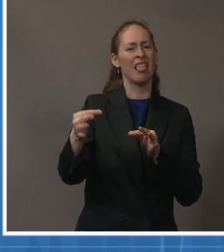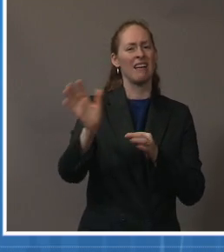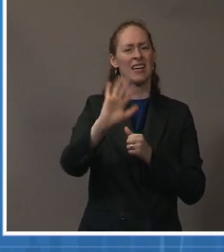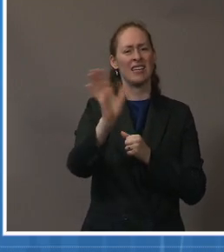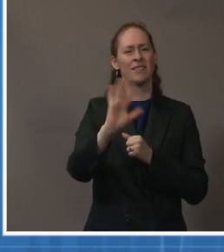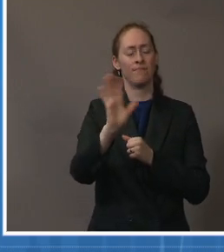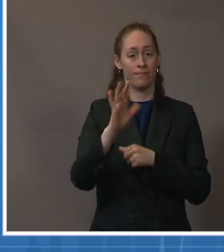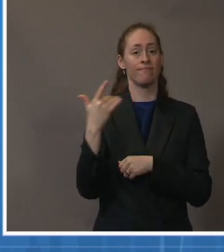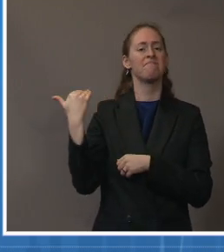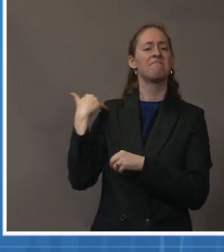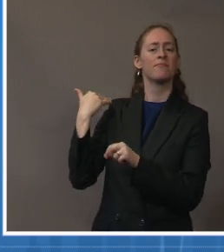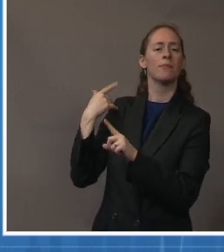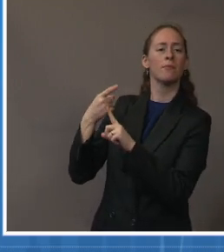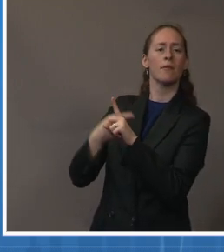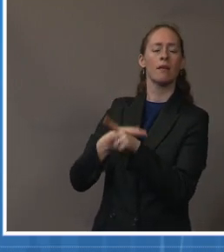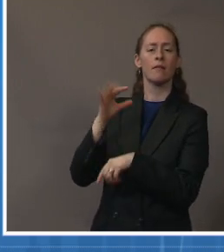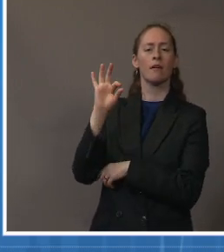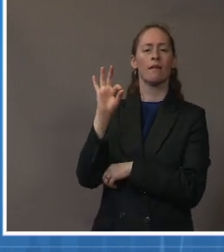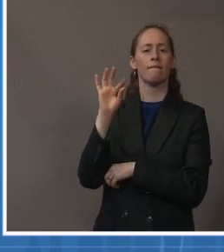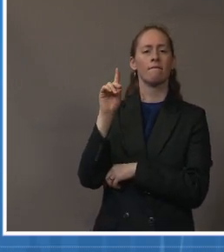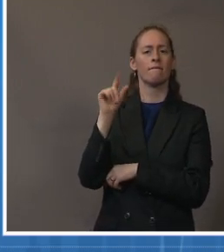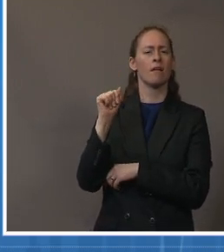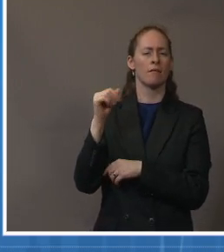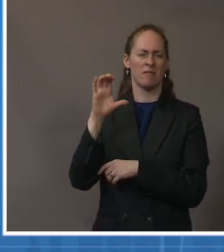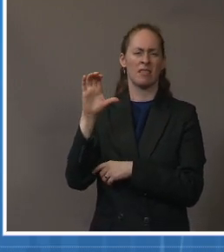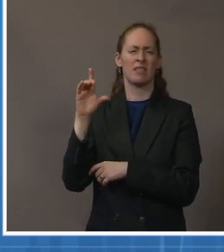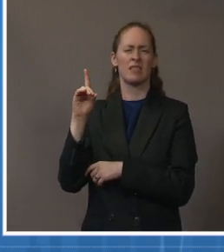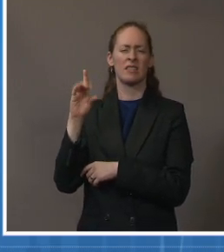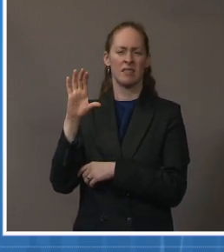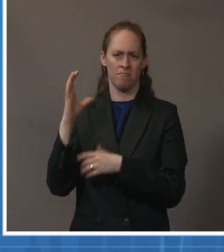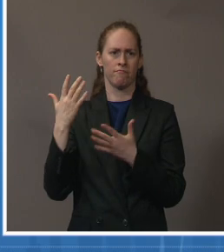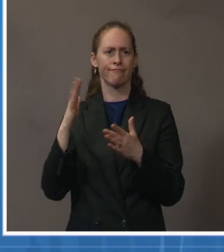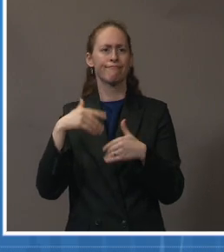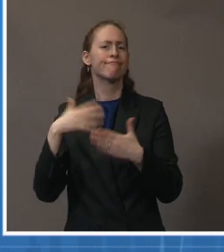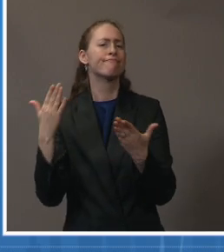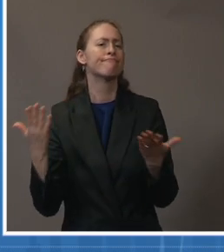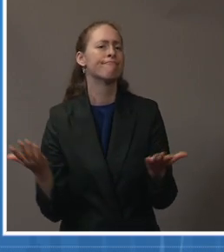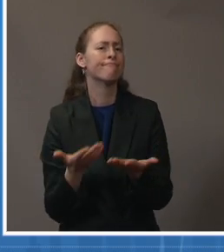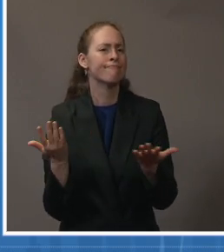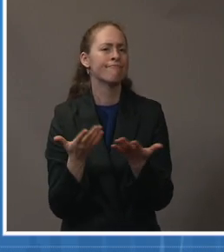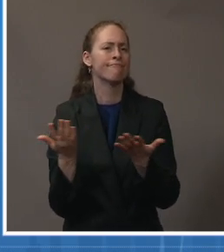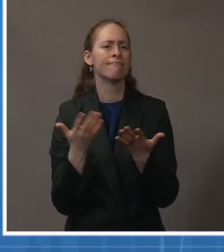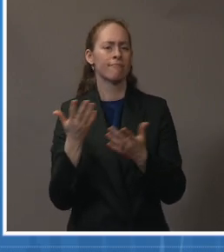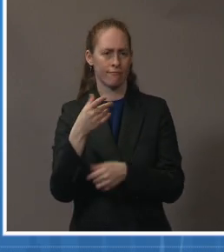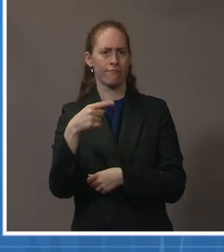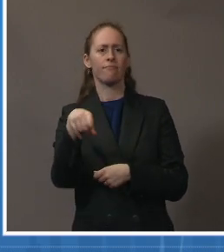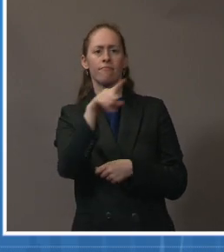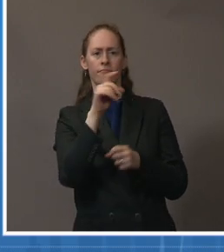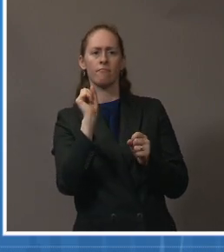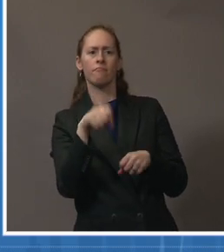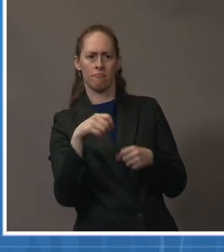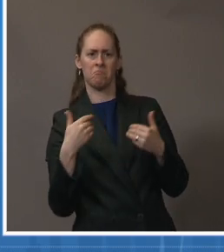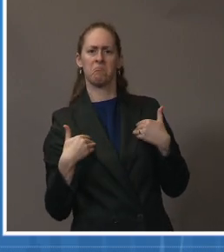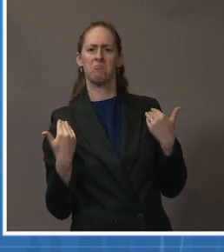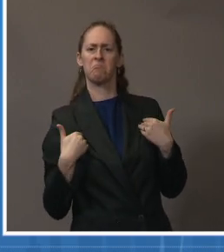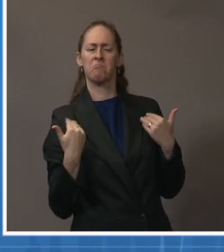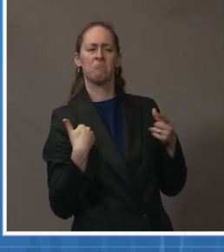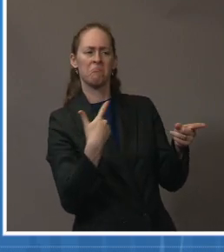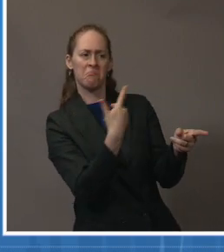recommended a safe and effective vaccine for COVID-19 that can be used in adolescents to prevent disease and hospitalization.